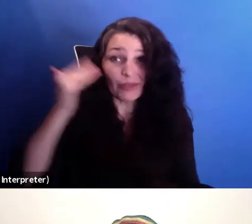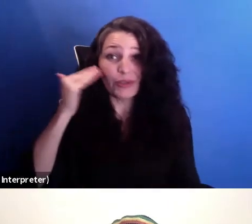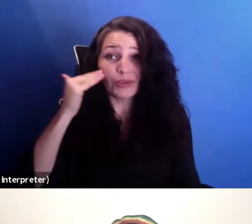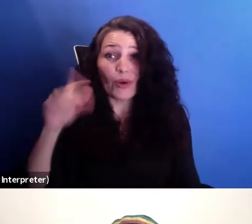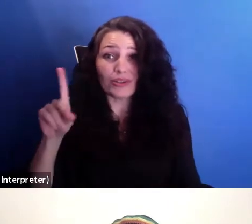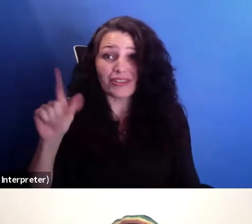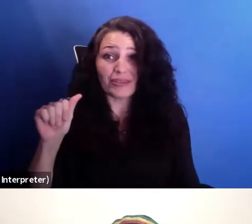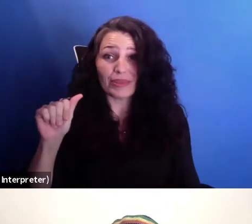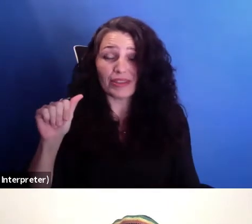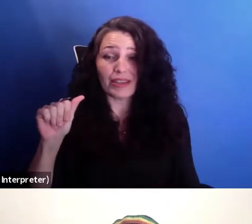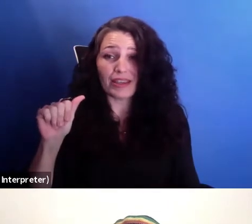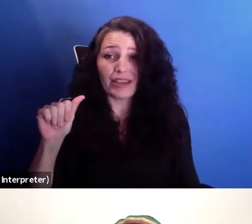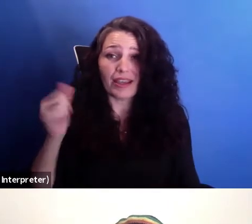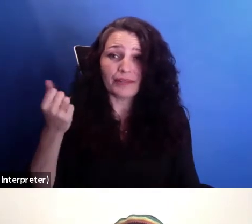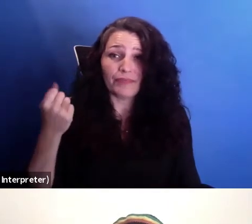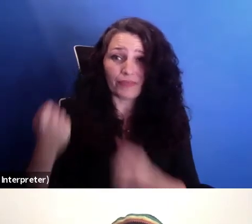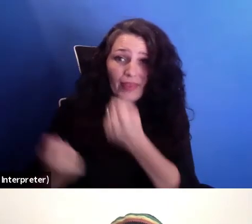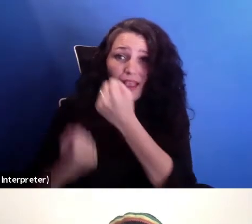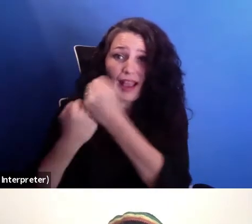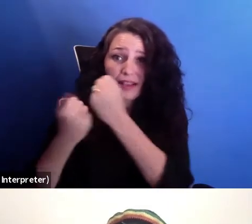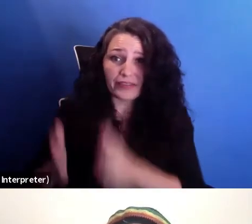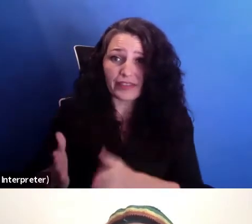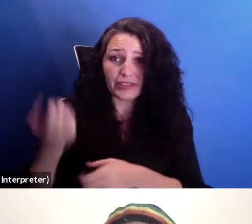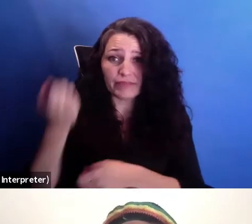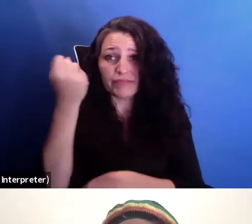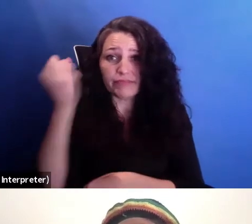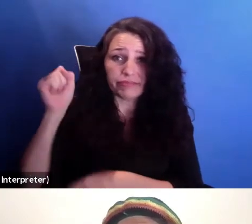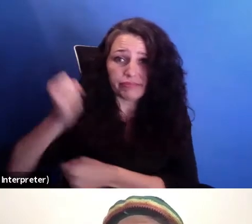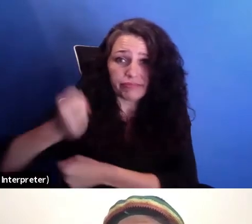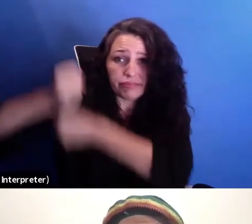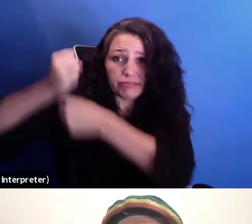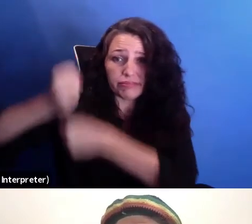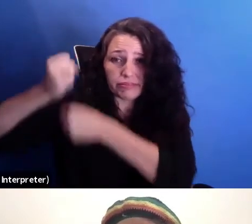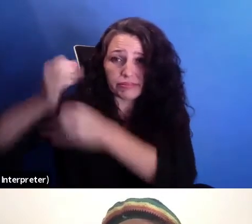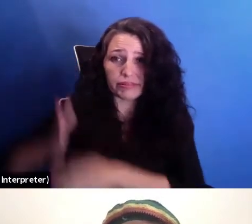and disability justice activists in particular, have so much to offer.